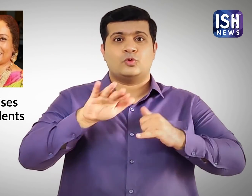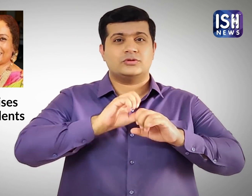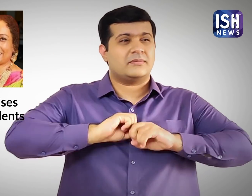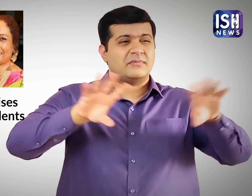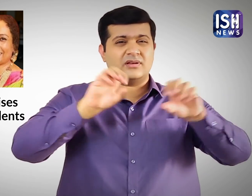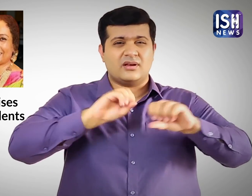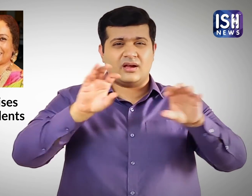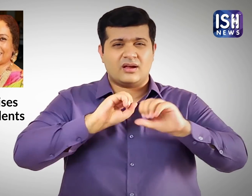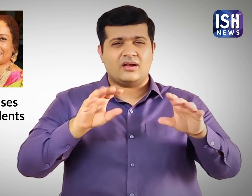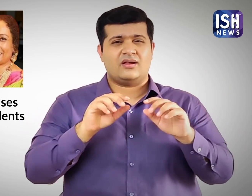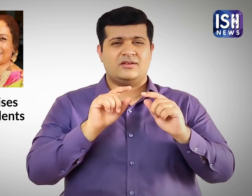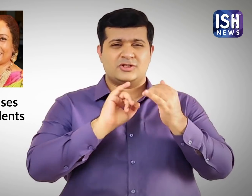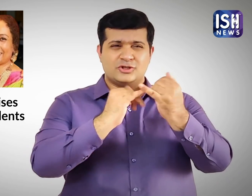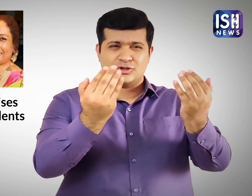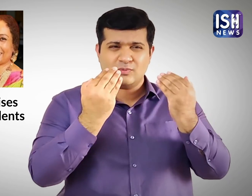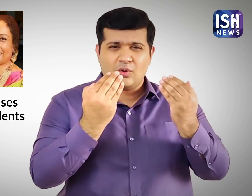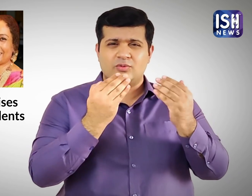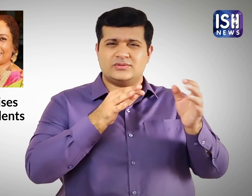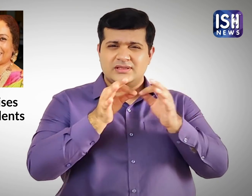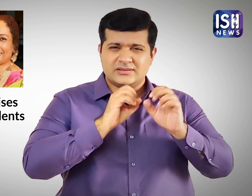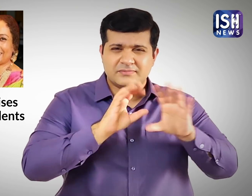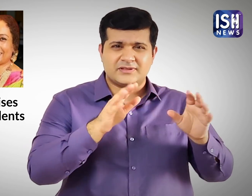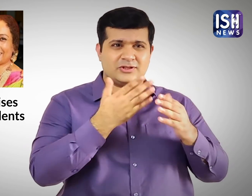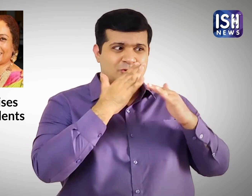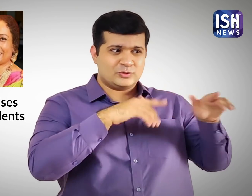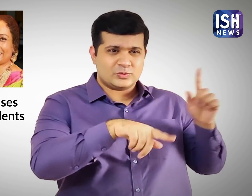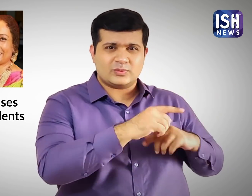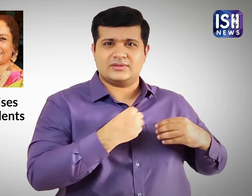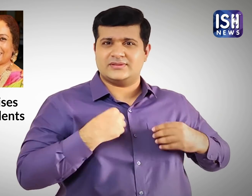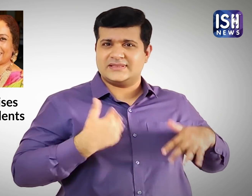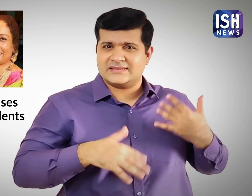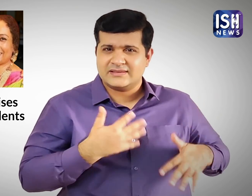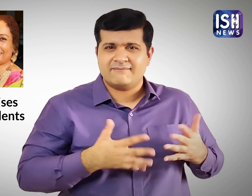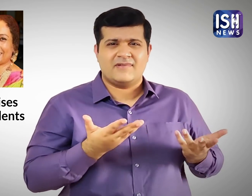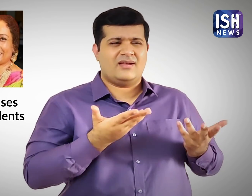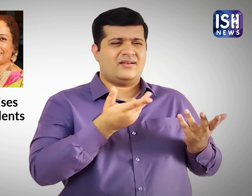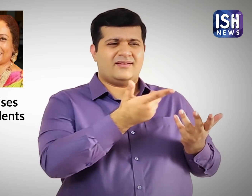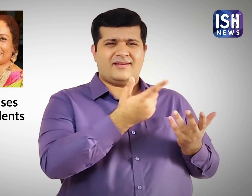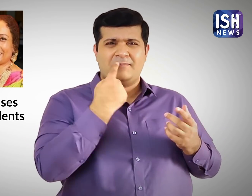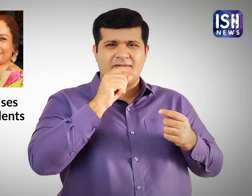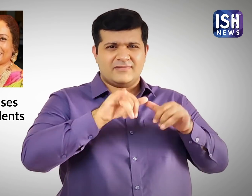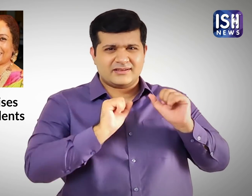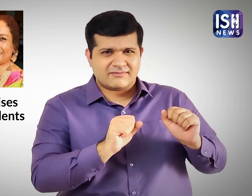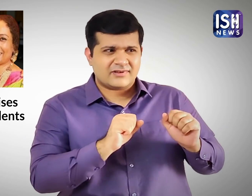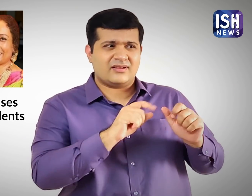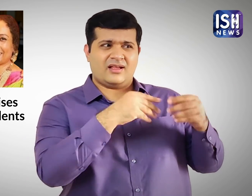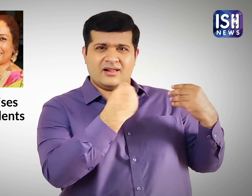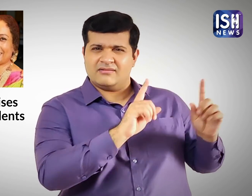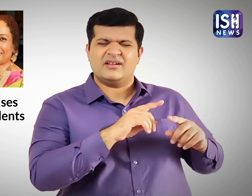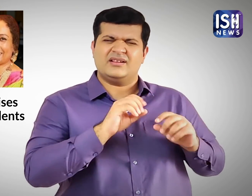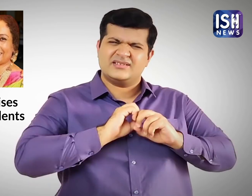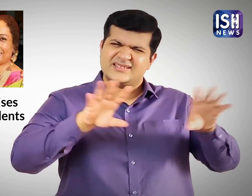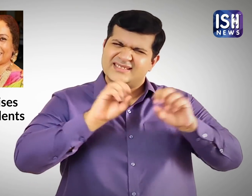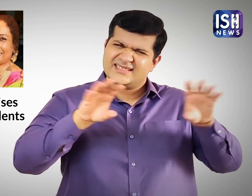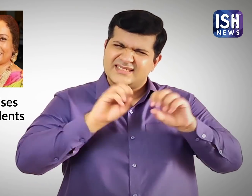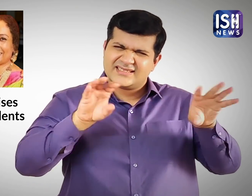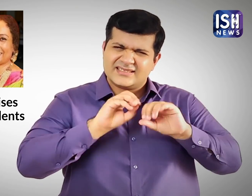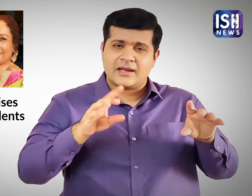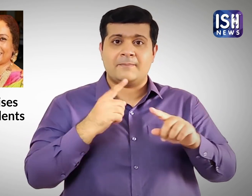She began spreading messages to sponsor children’s education on social media.